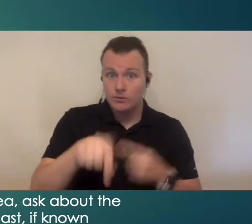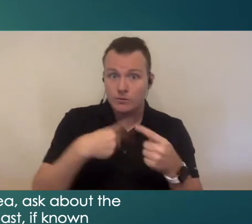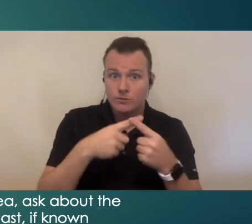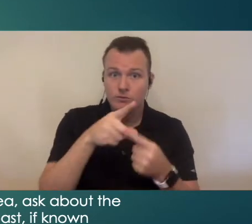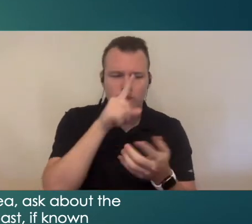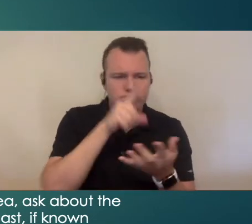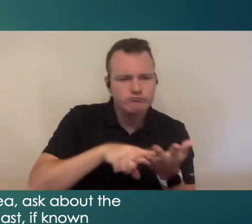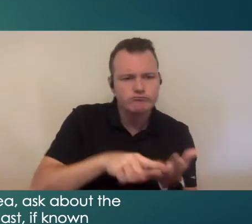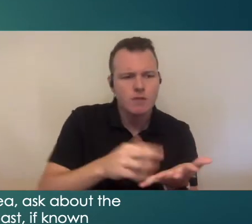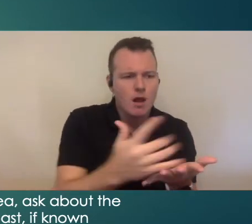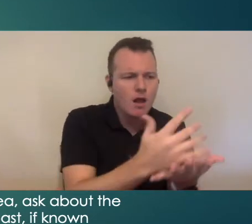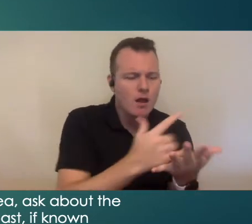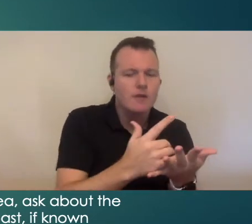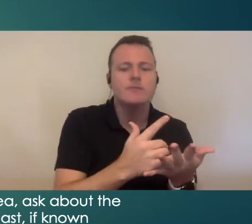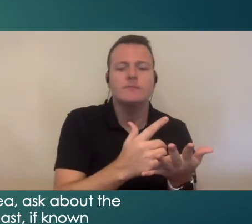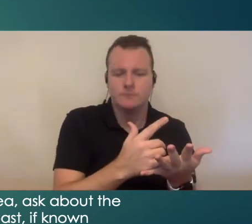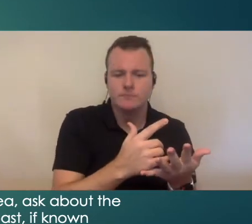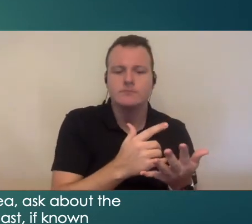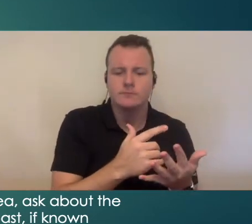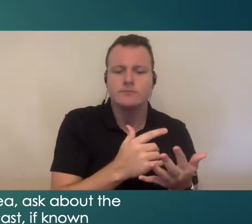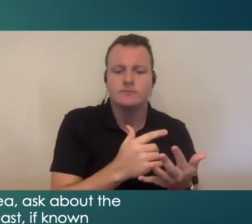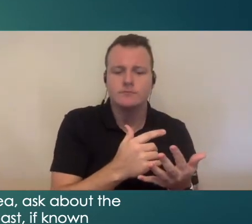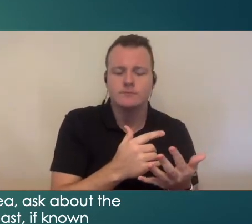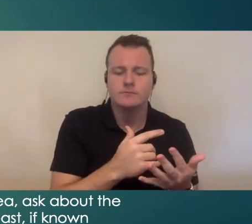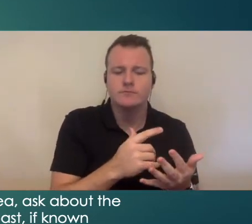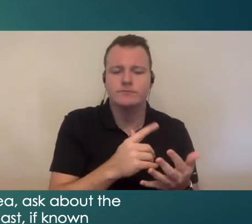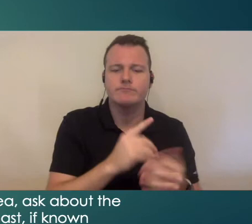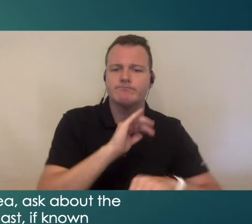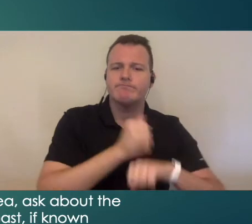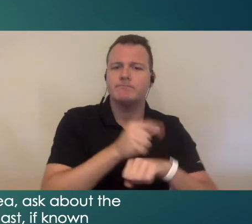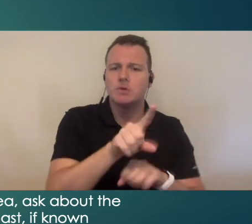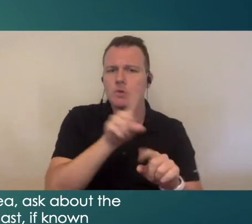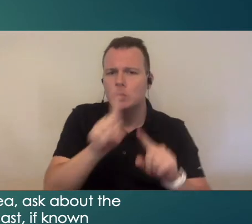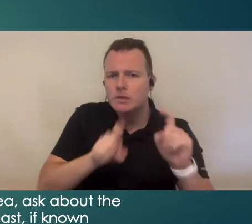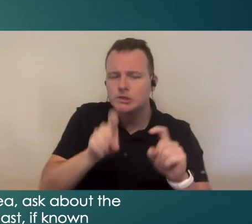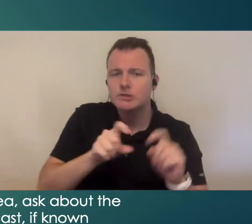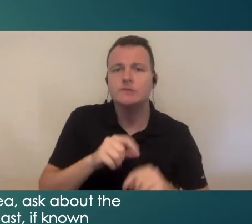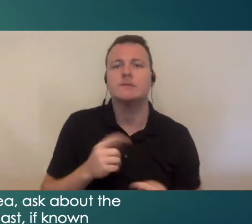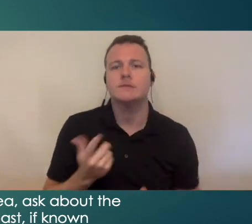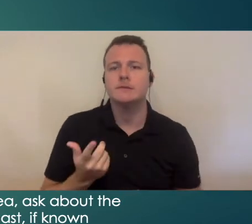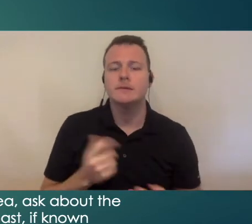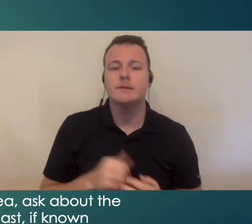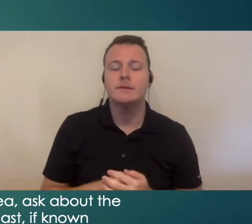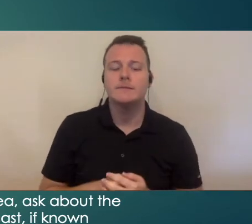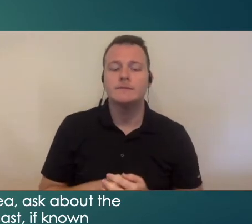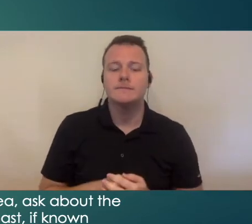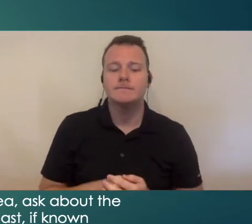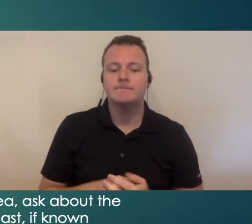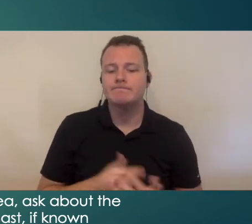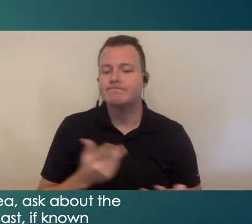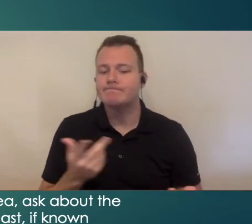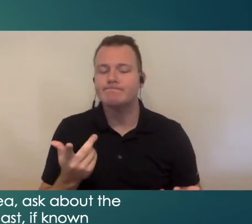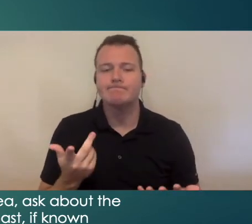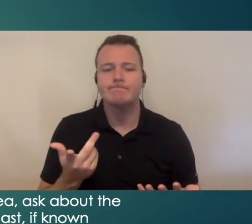your research of the practice and the interviewer so that you can have - show